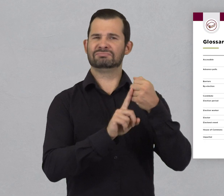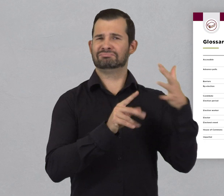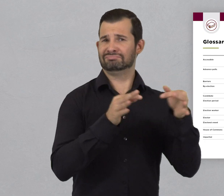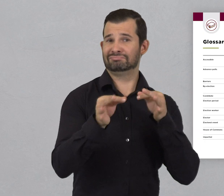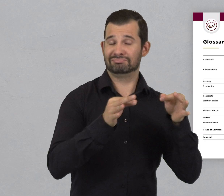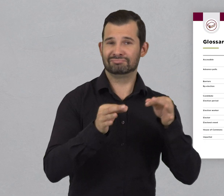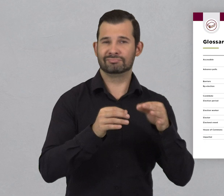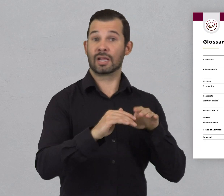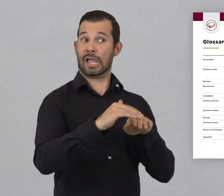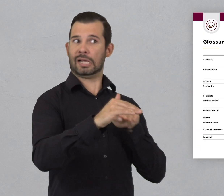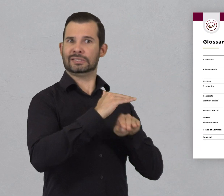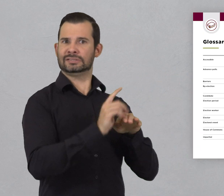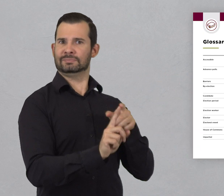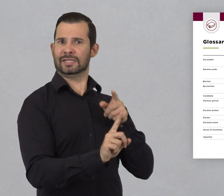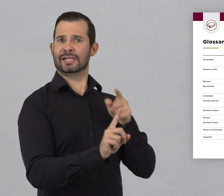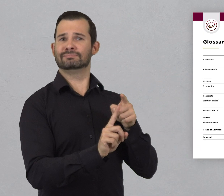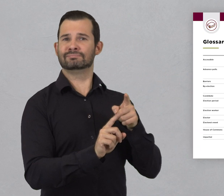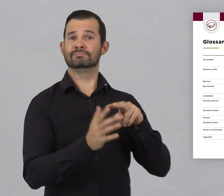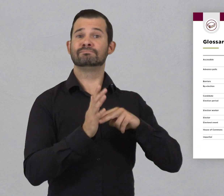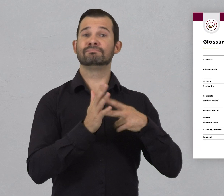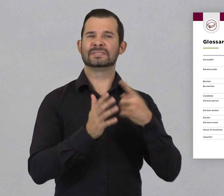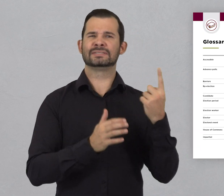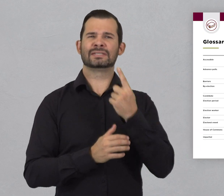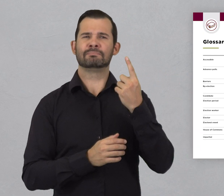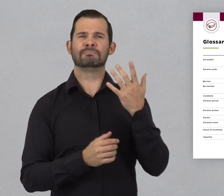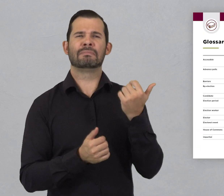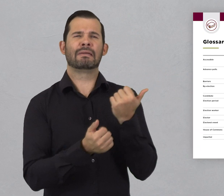Glossary Accessible: Refers to something